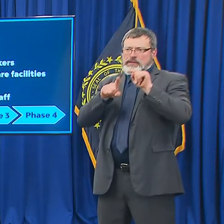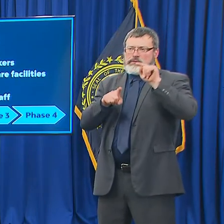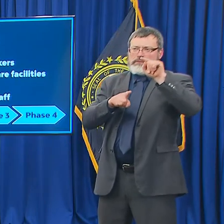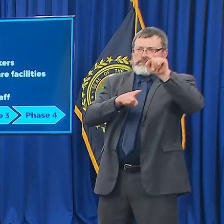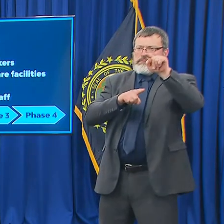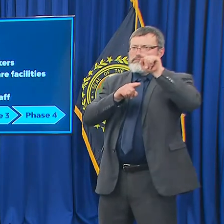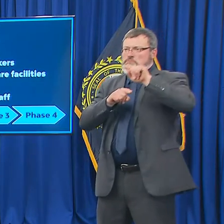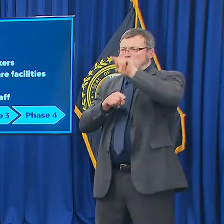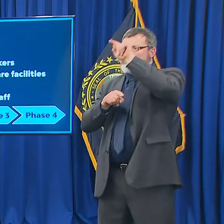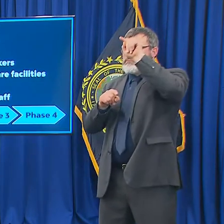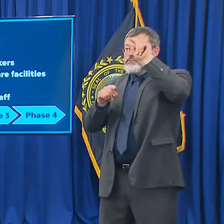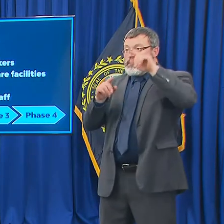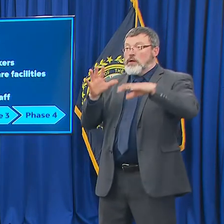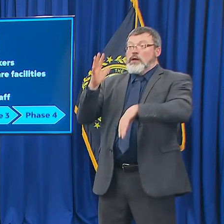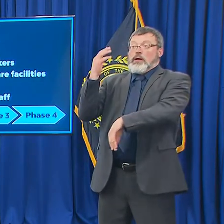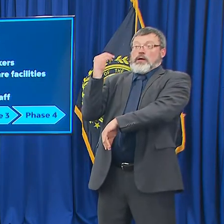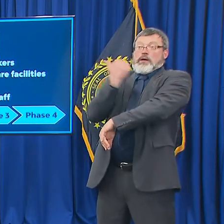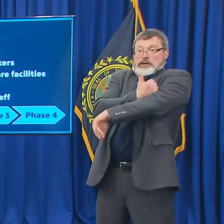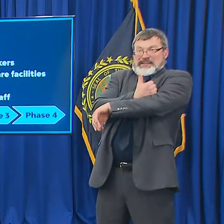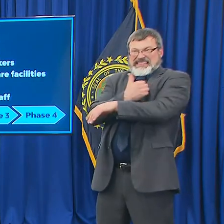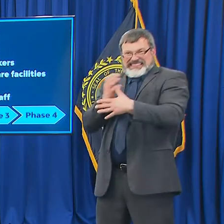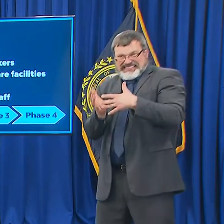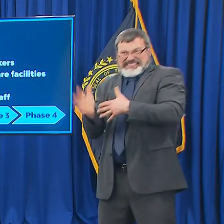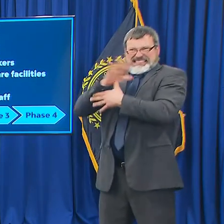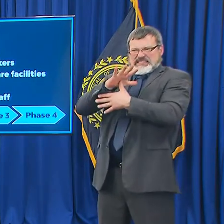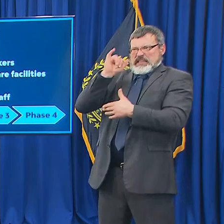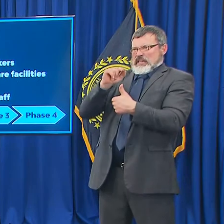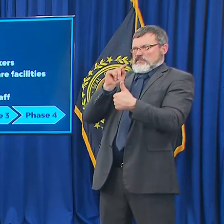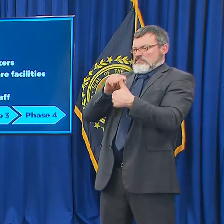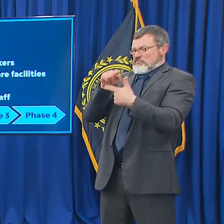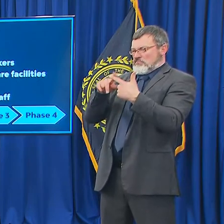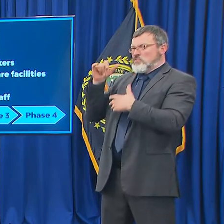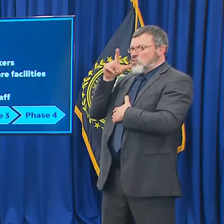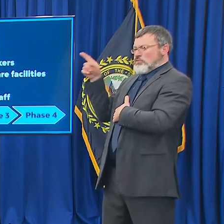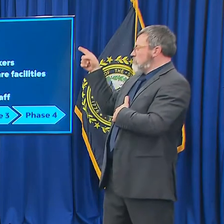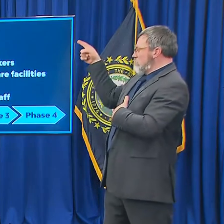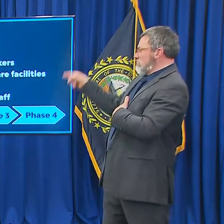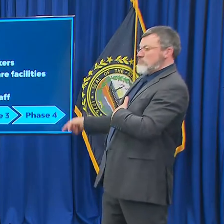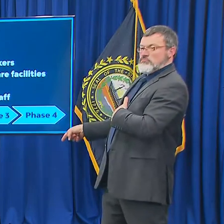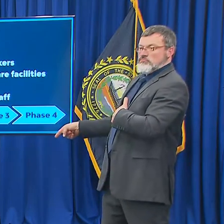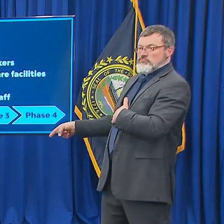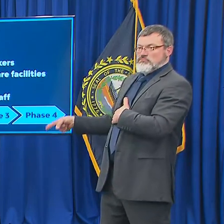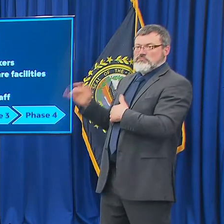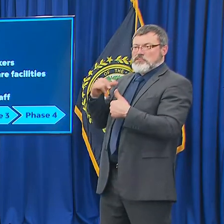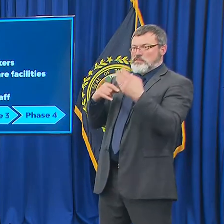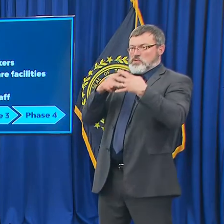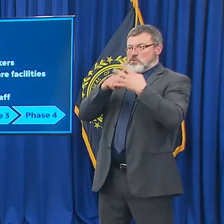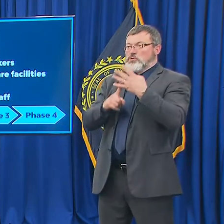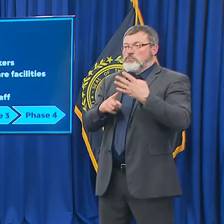So in terms of this timeline we are expecting Pfizer and Madonna to apply for their FDA approval